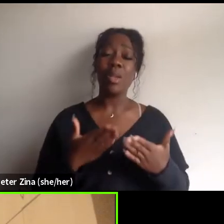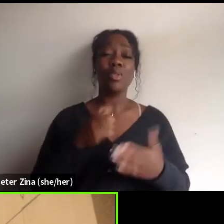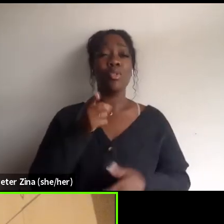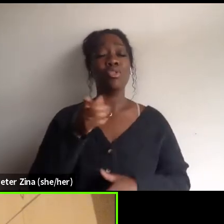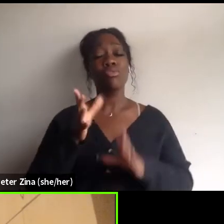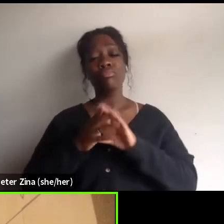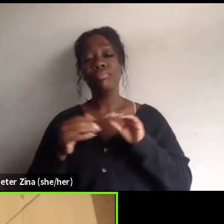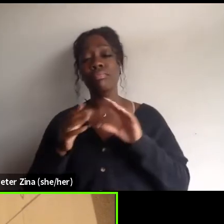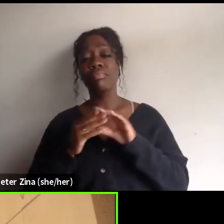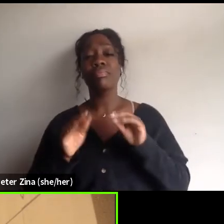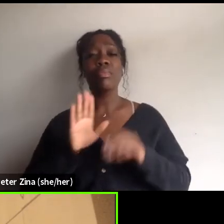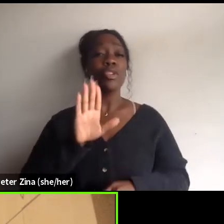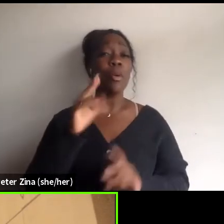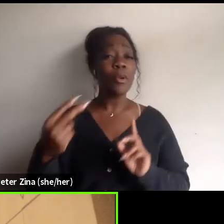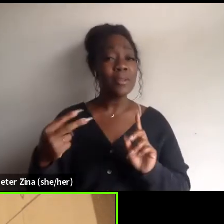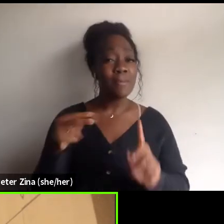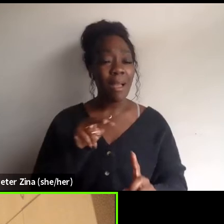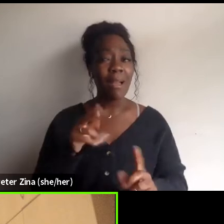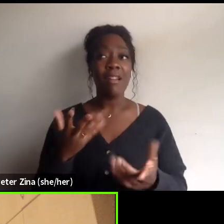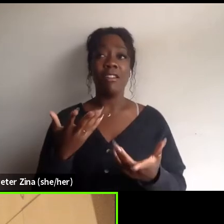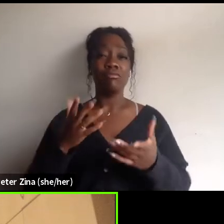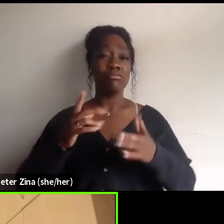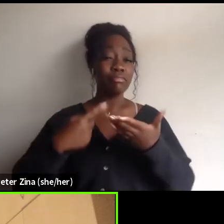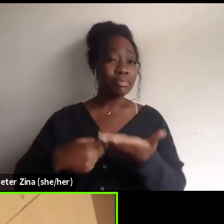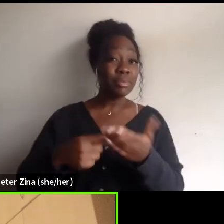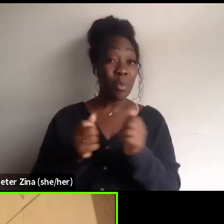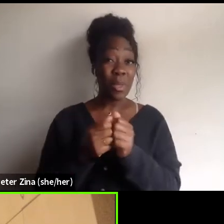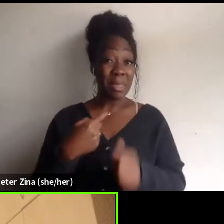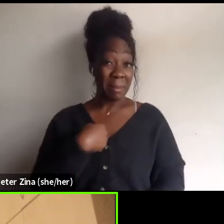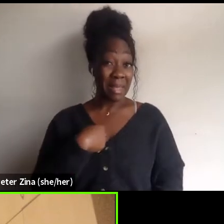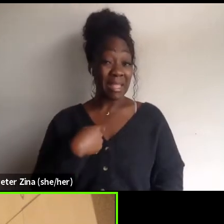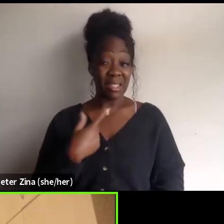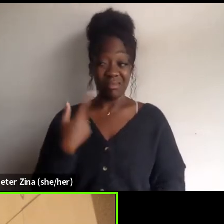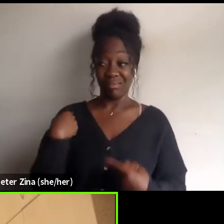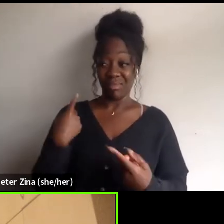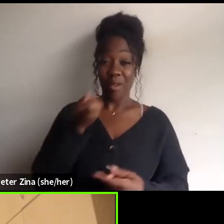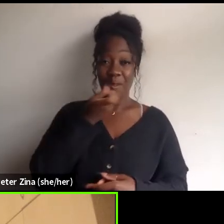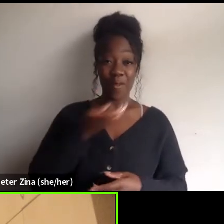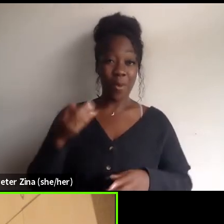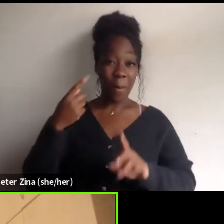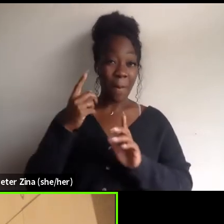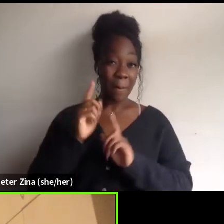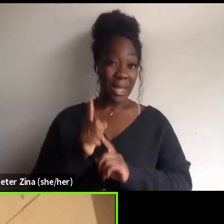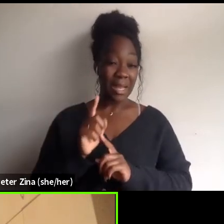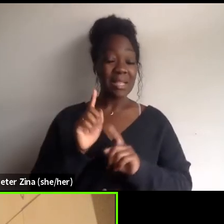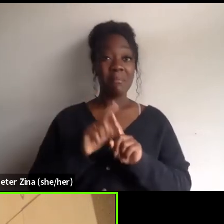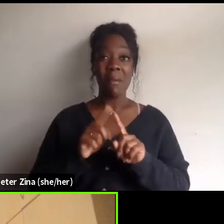and having this conversation with me for the last few minutes. And it's like I always learn something new from you.